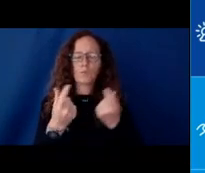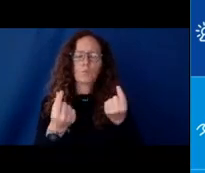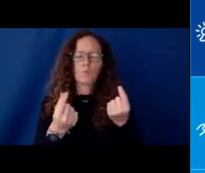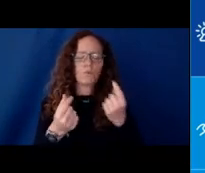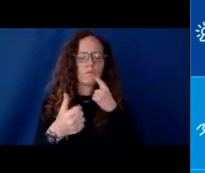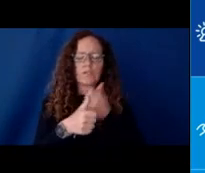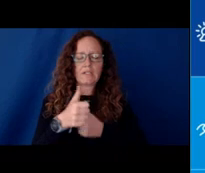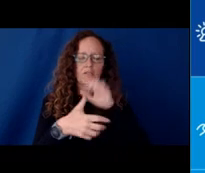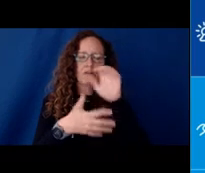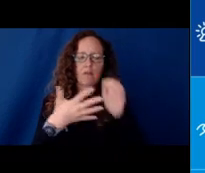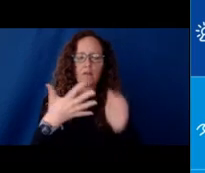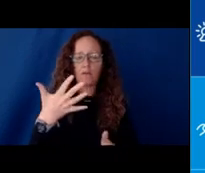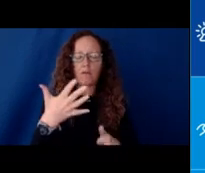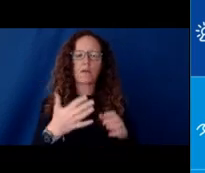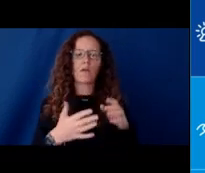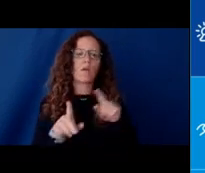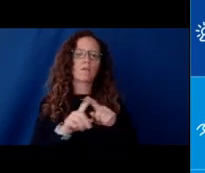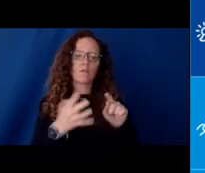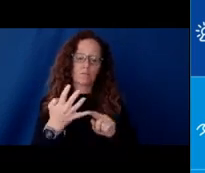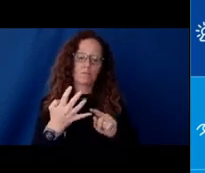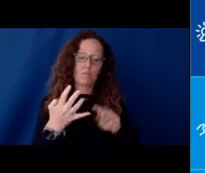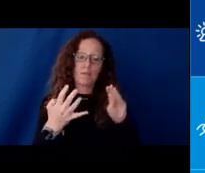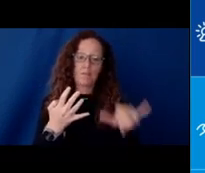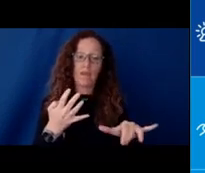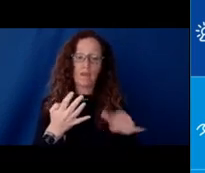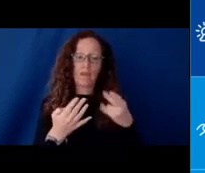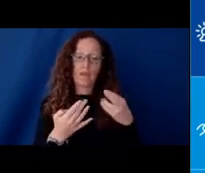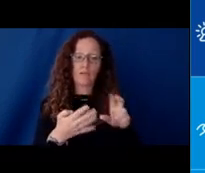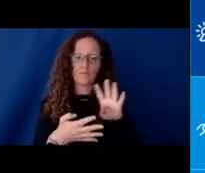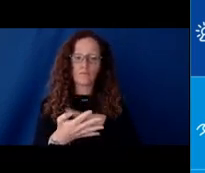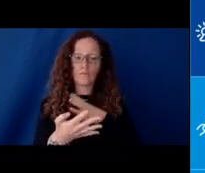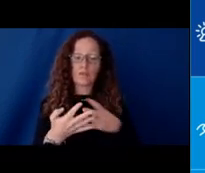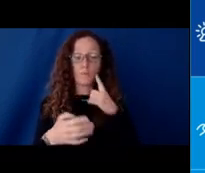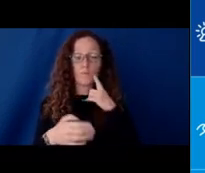grids will be available for all of the CONUS on the National Weather Service National Digital